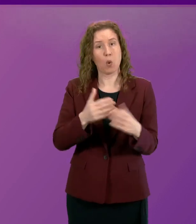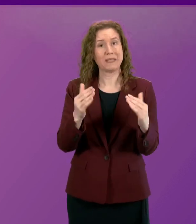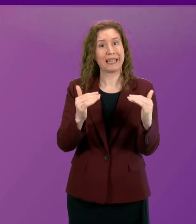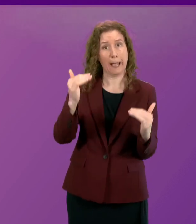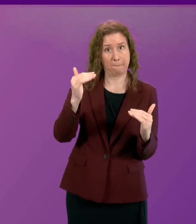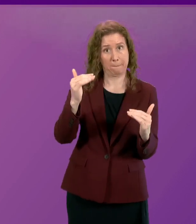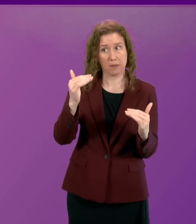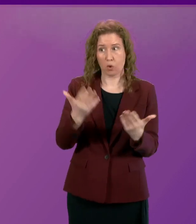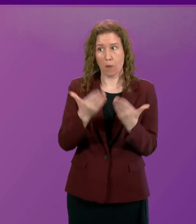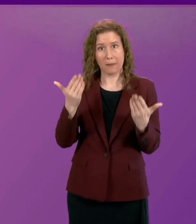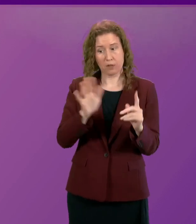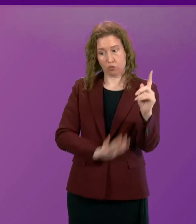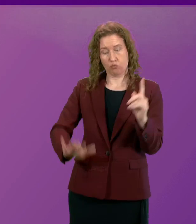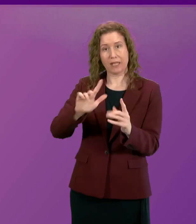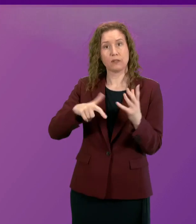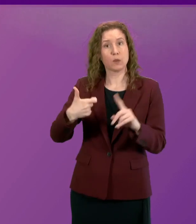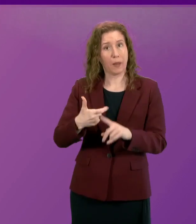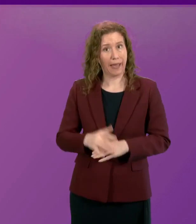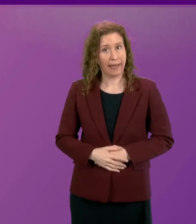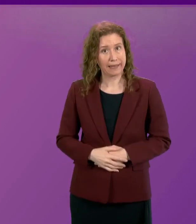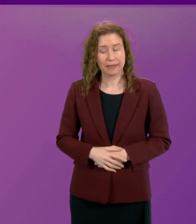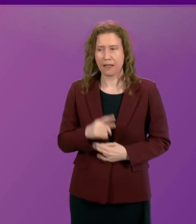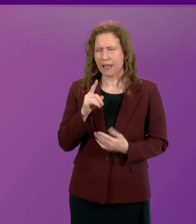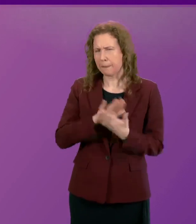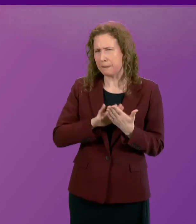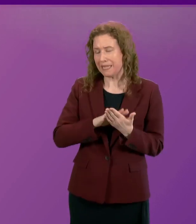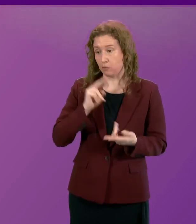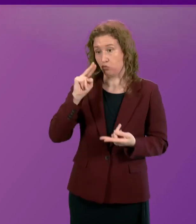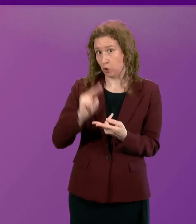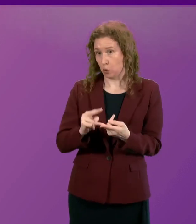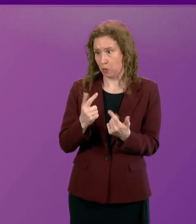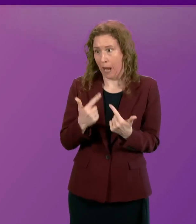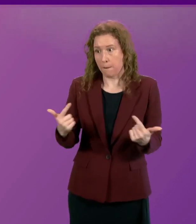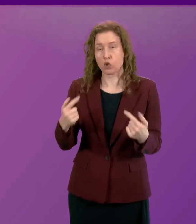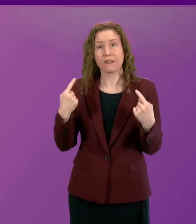the rest of the United Kingdom. That actually reduces the amount that is available to spend.